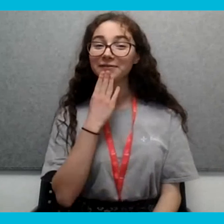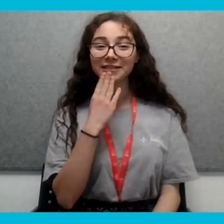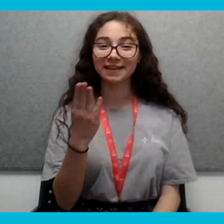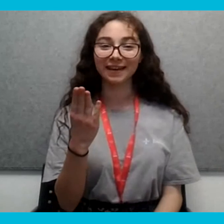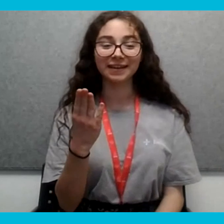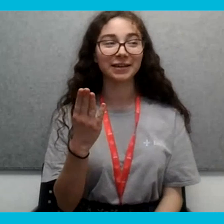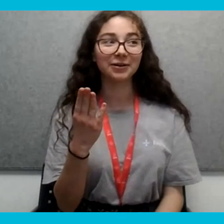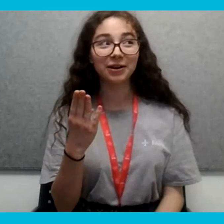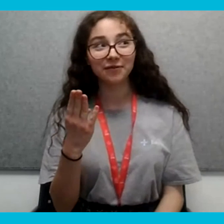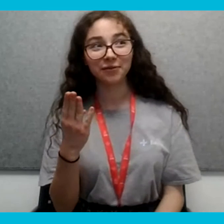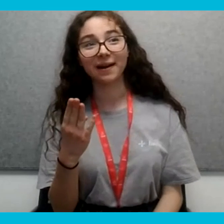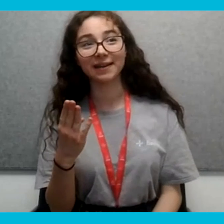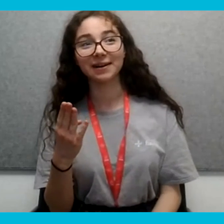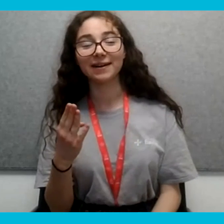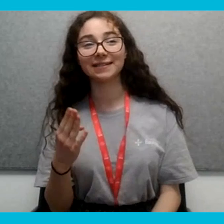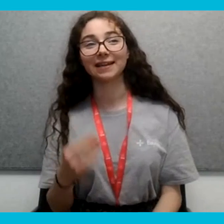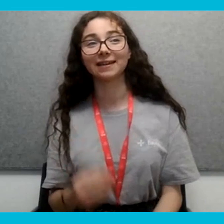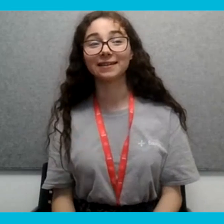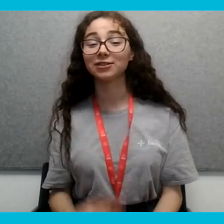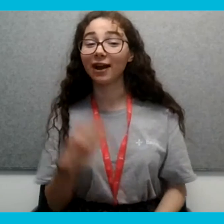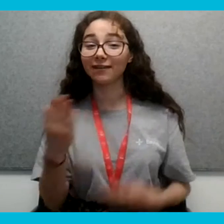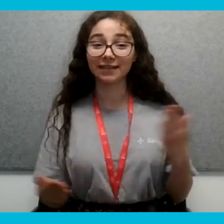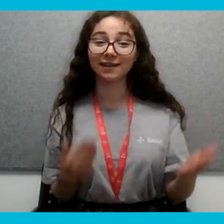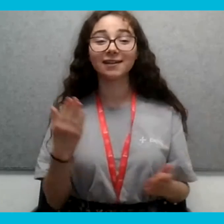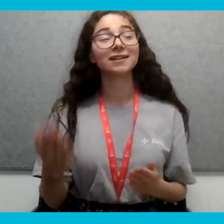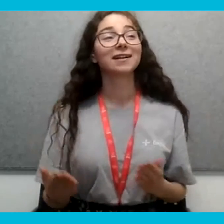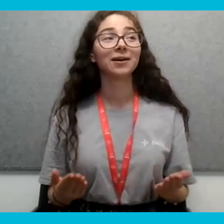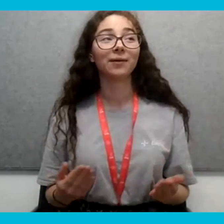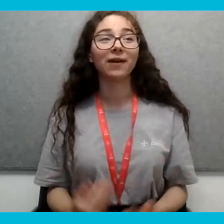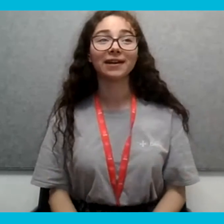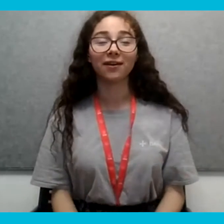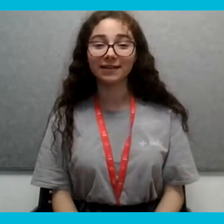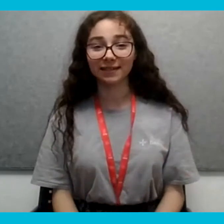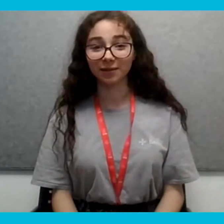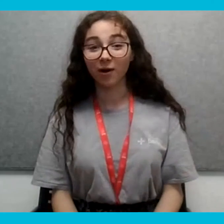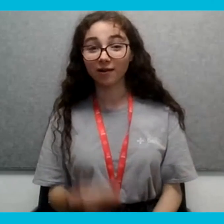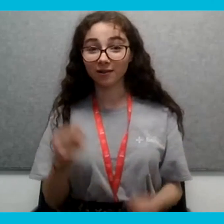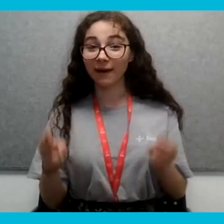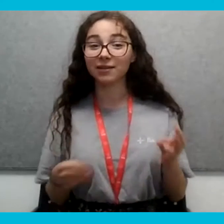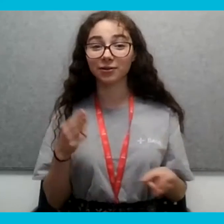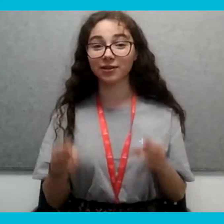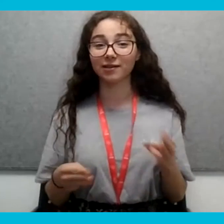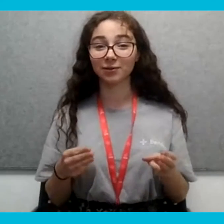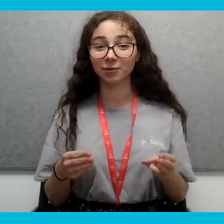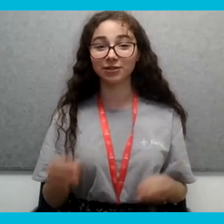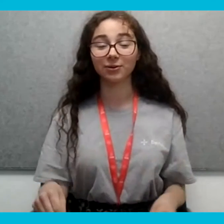Order to say thank you for recognizing this charity and recognising the work that Makaton does in